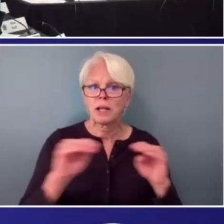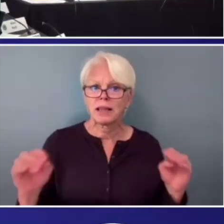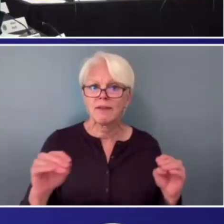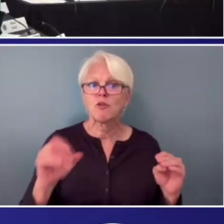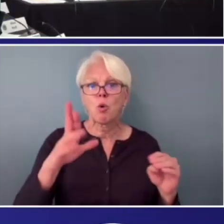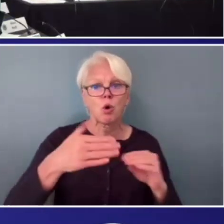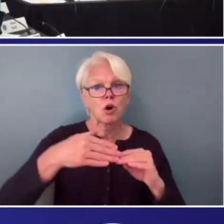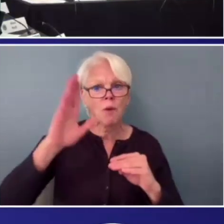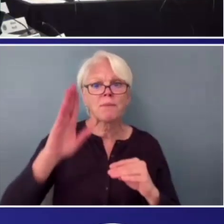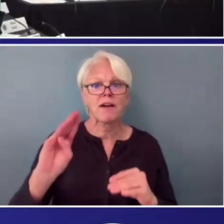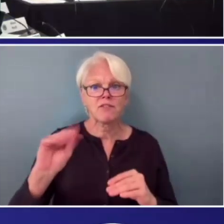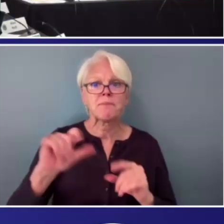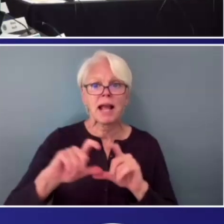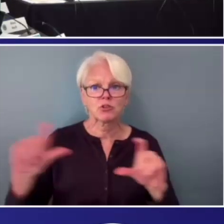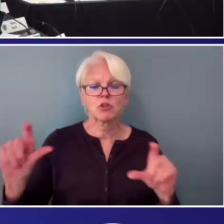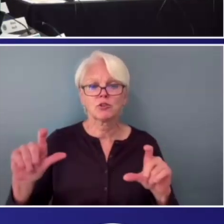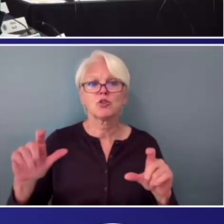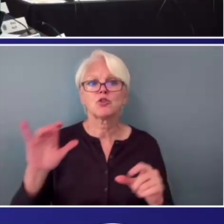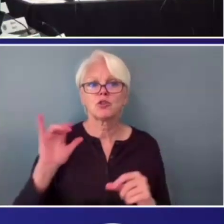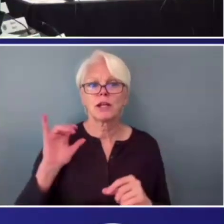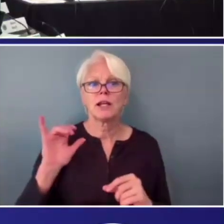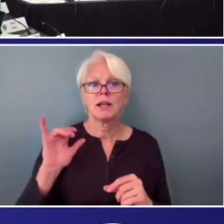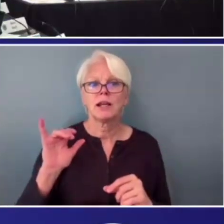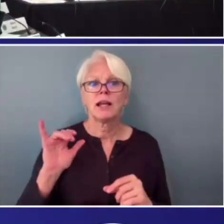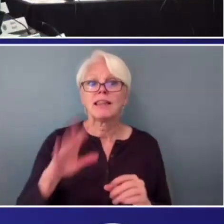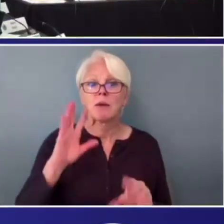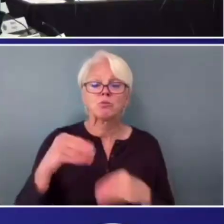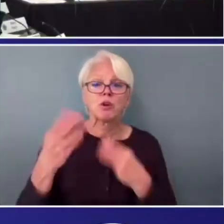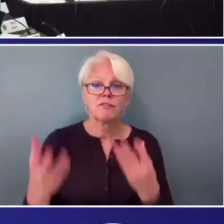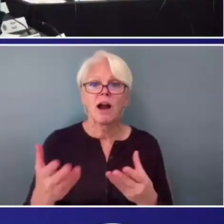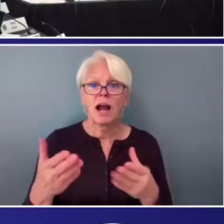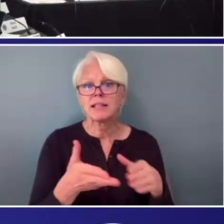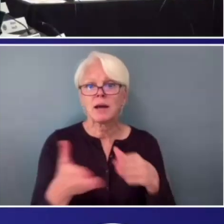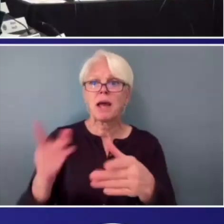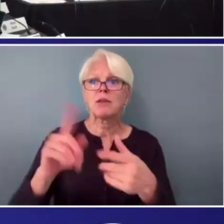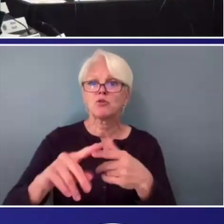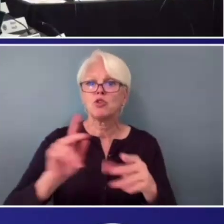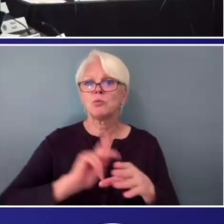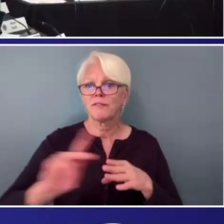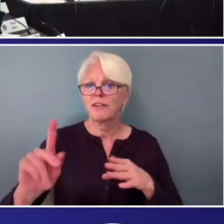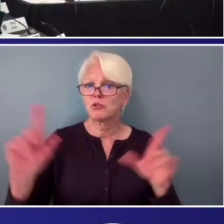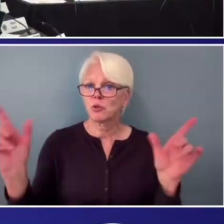bachelor's degree that provides a pathway to professional licensure, we're going to count that.